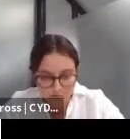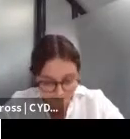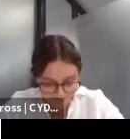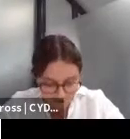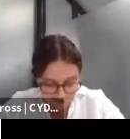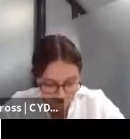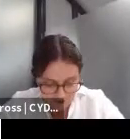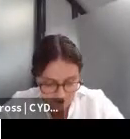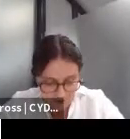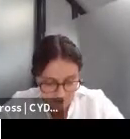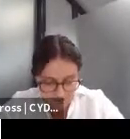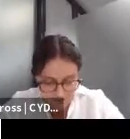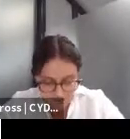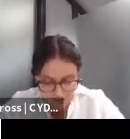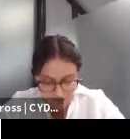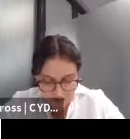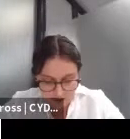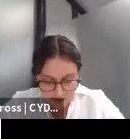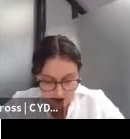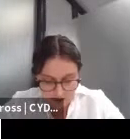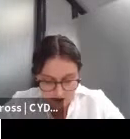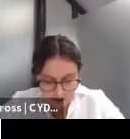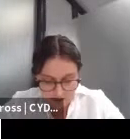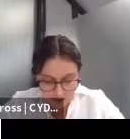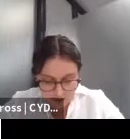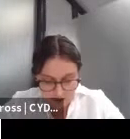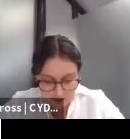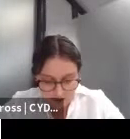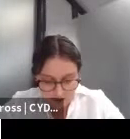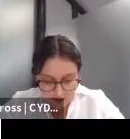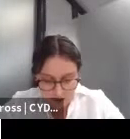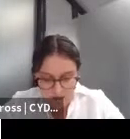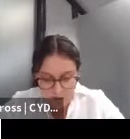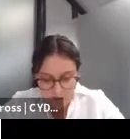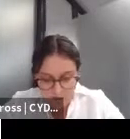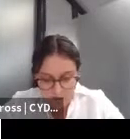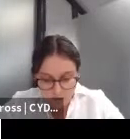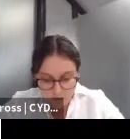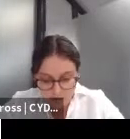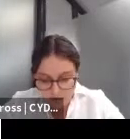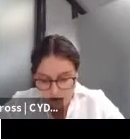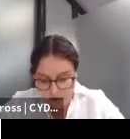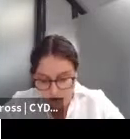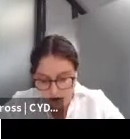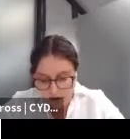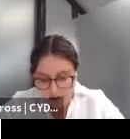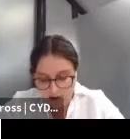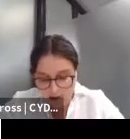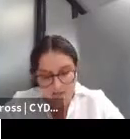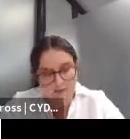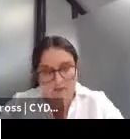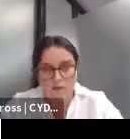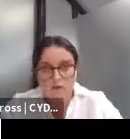, the capacity and the supports. They have changed them now to fixed funds and flexible funds. I will go